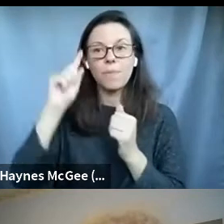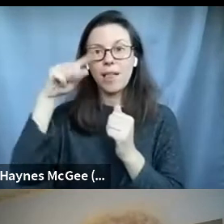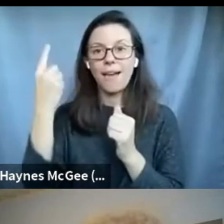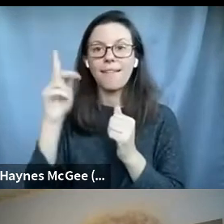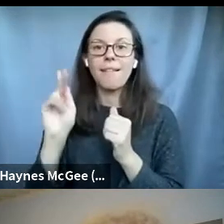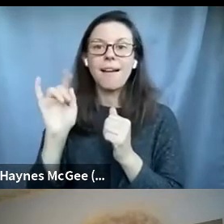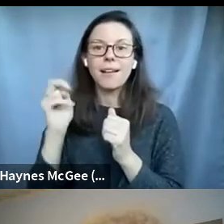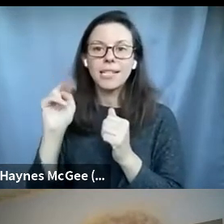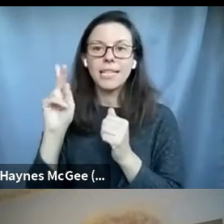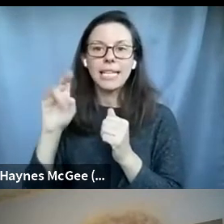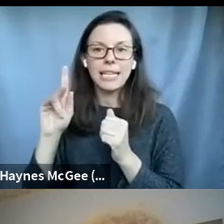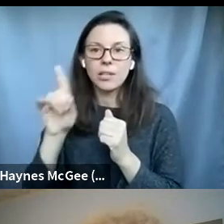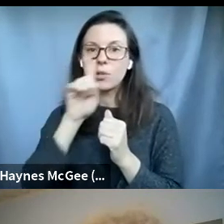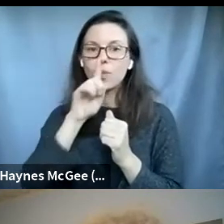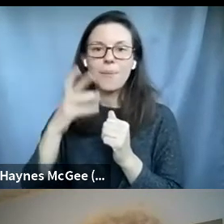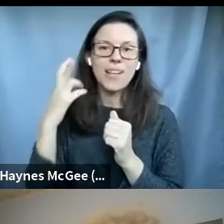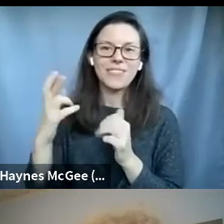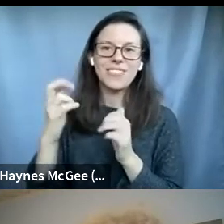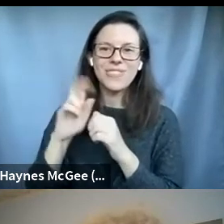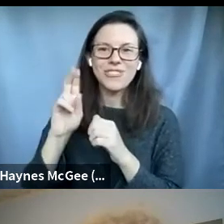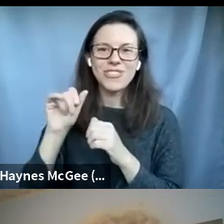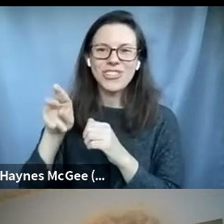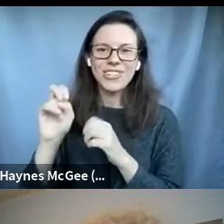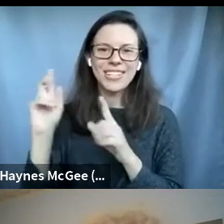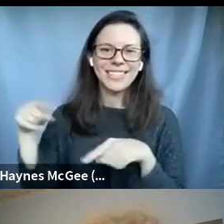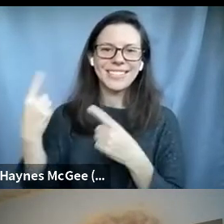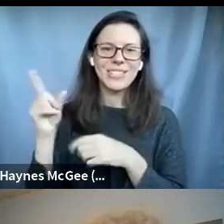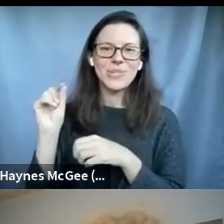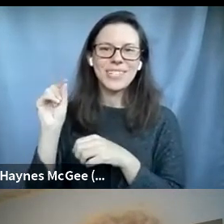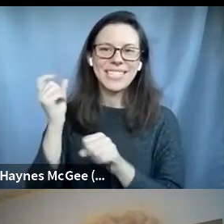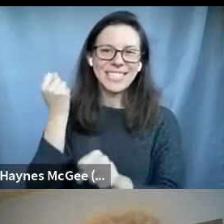with Black Cotton Candy because I've been best friends with Unique for over 20Êyears and DZL for ten.